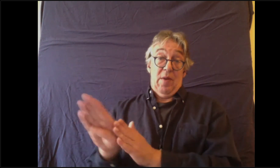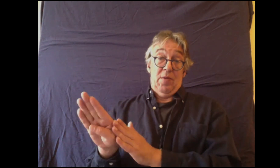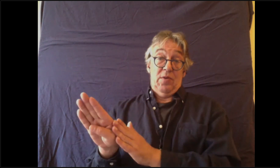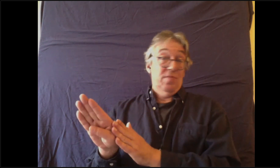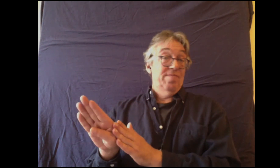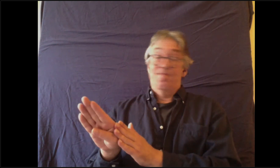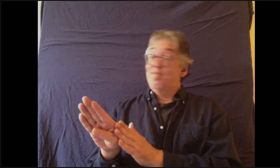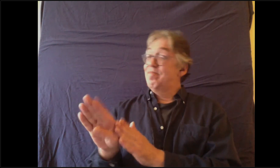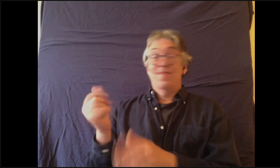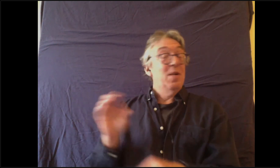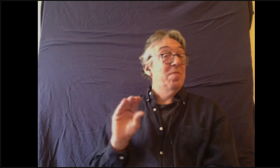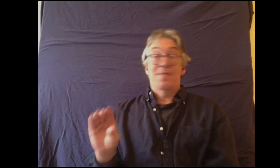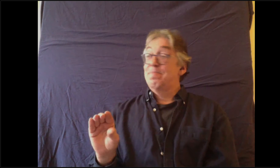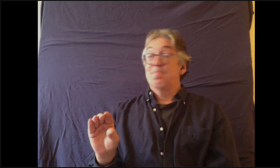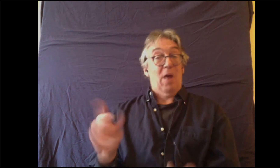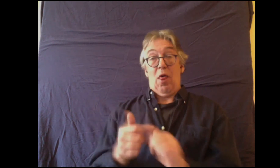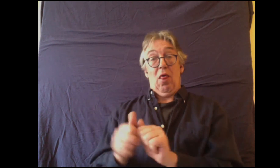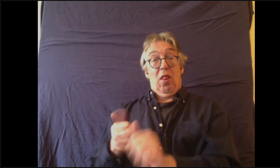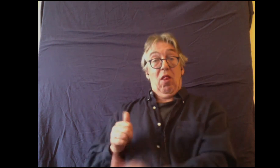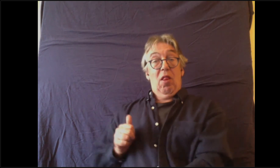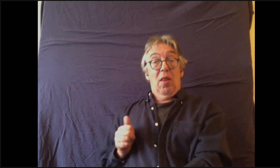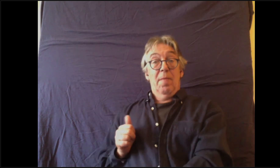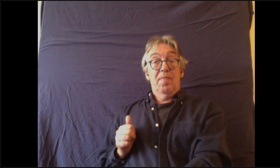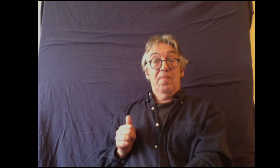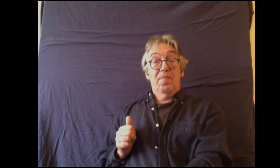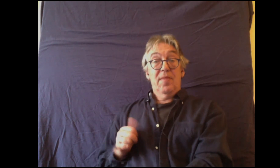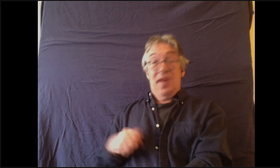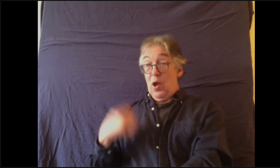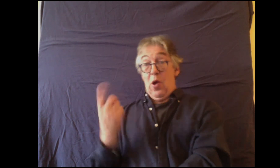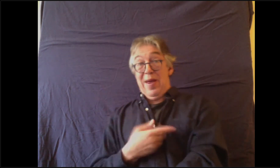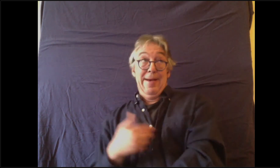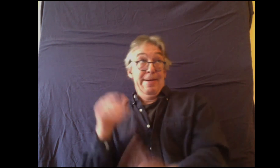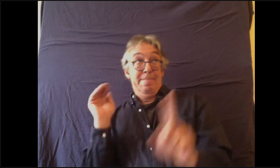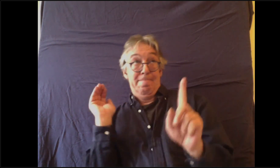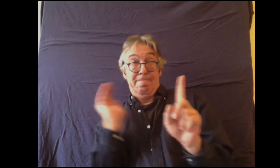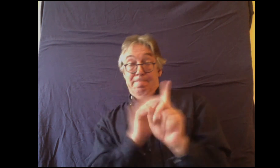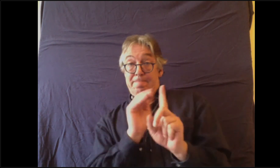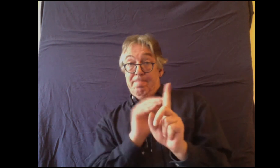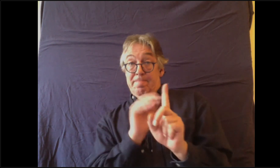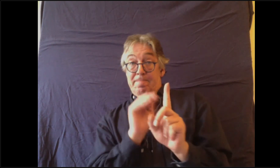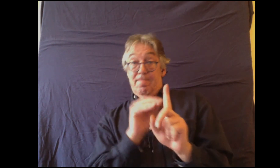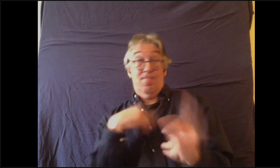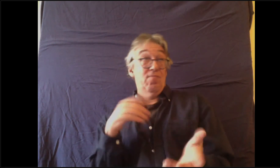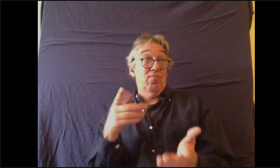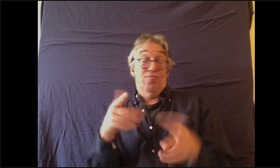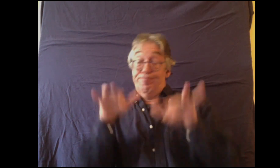This we've pinpointed various reports we have written and seminars